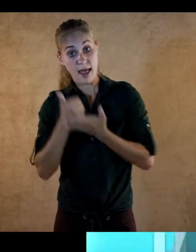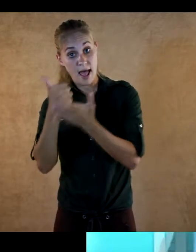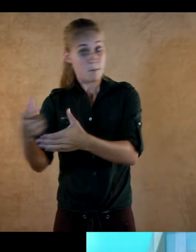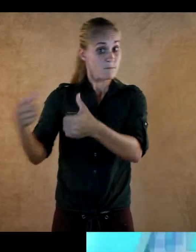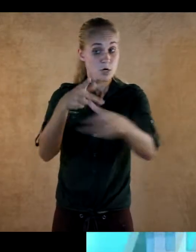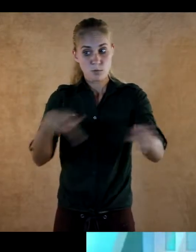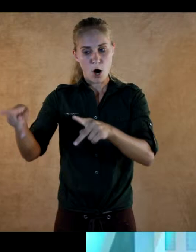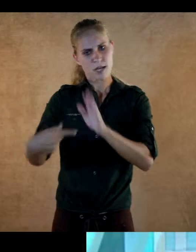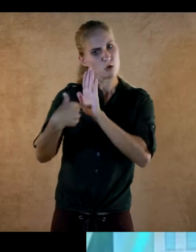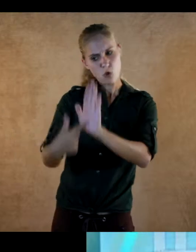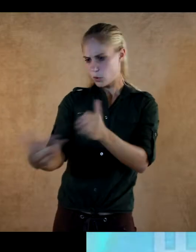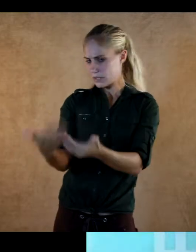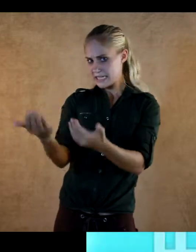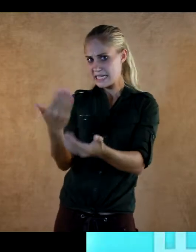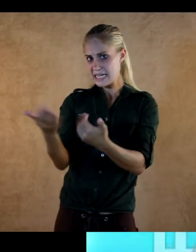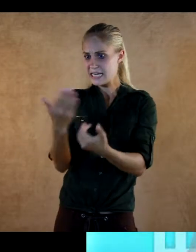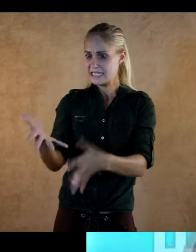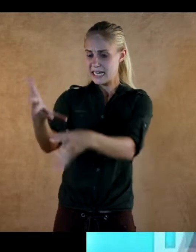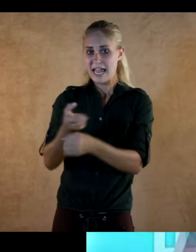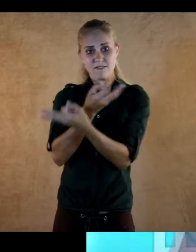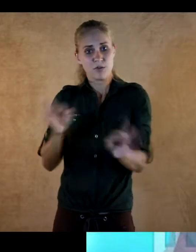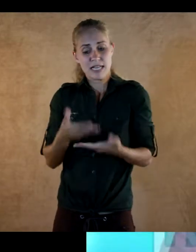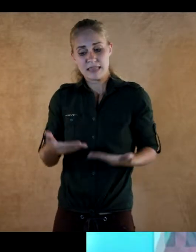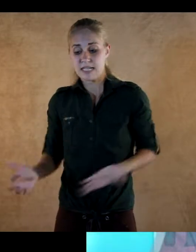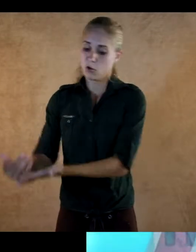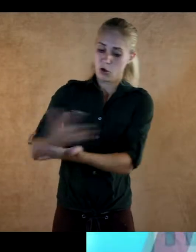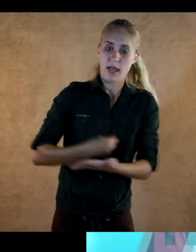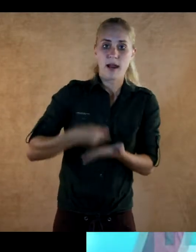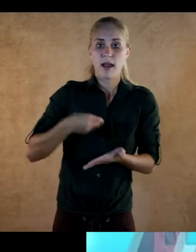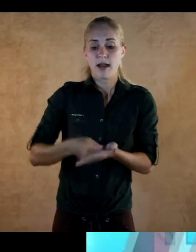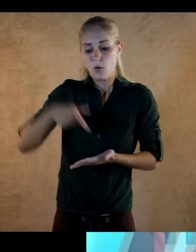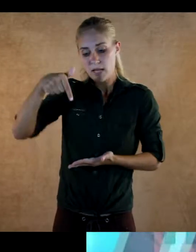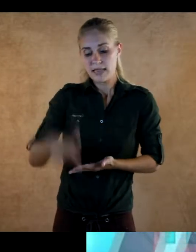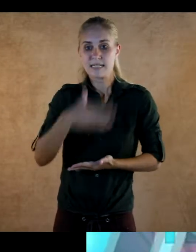Show them how easy it is to get free product and make money with the Yoli Better Body System.